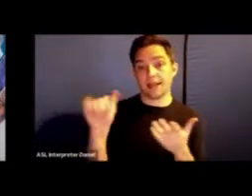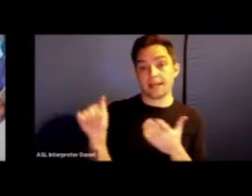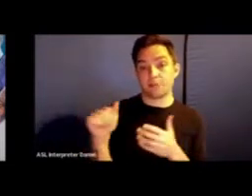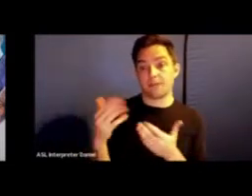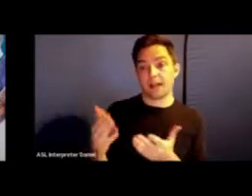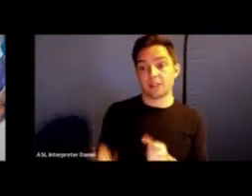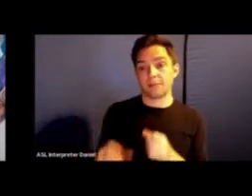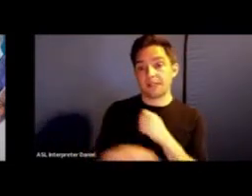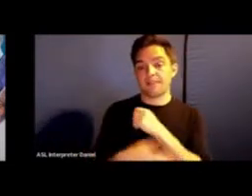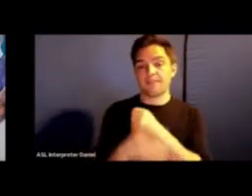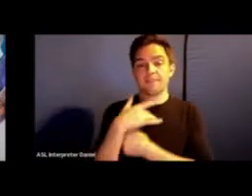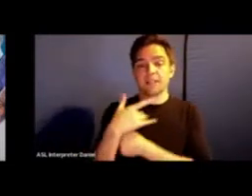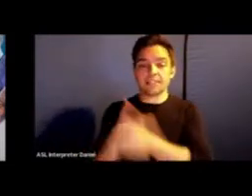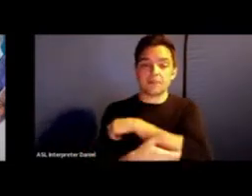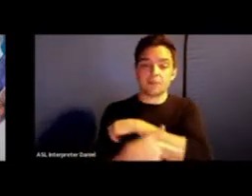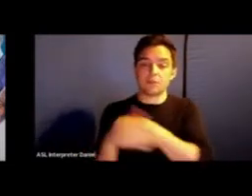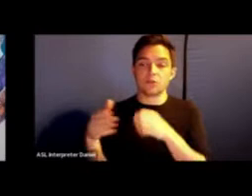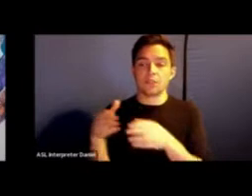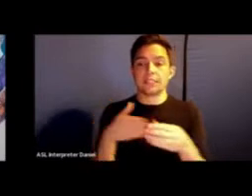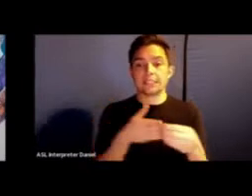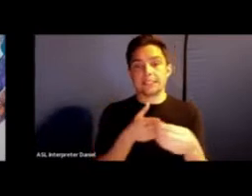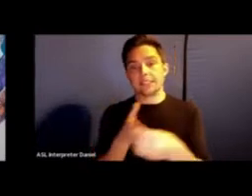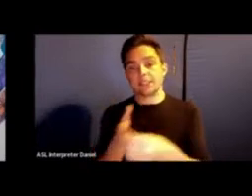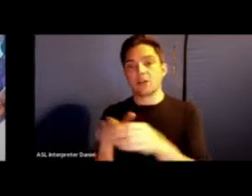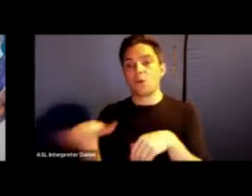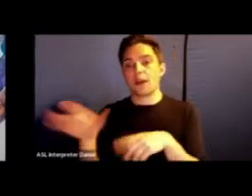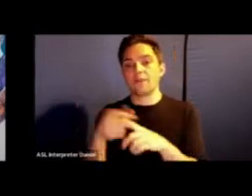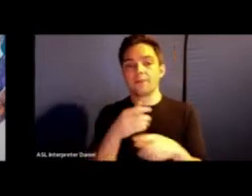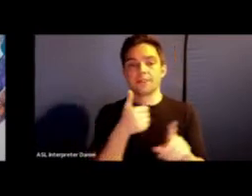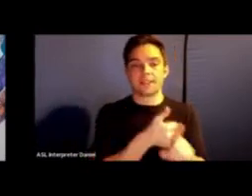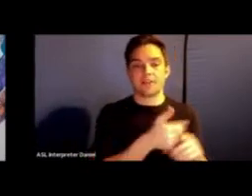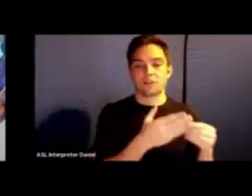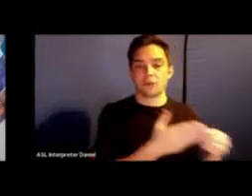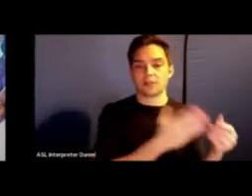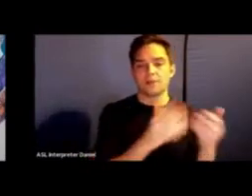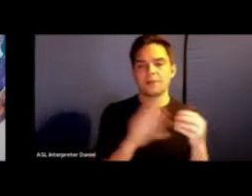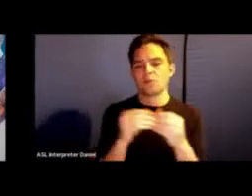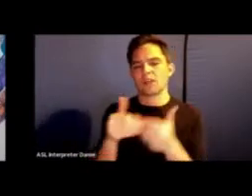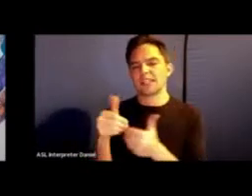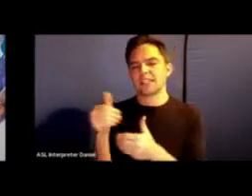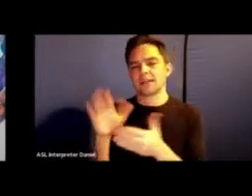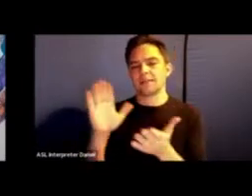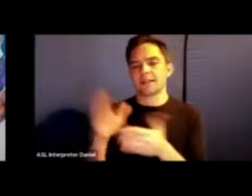tempted to steer people away from self direction, because it's maybe a little bit easier or less time consuming for the